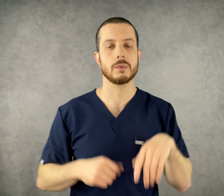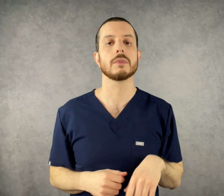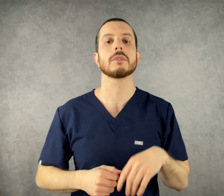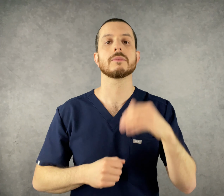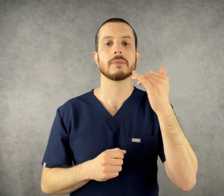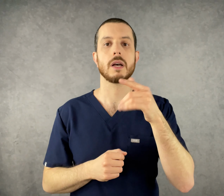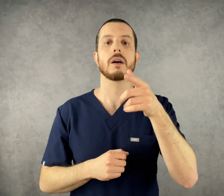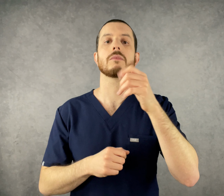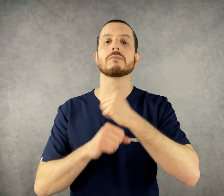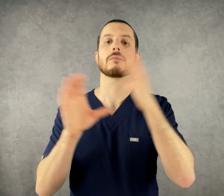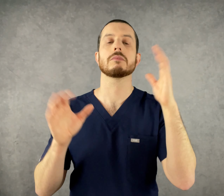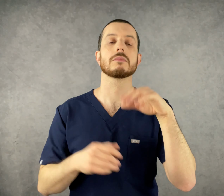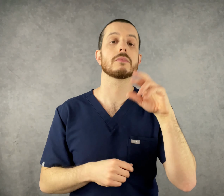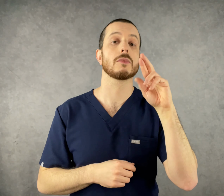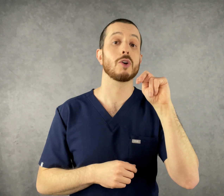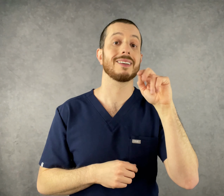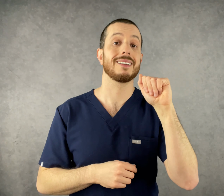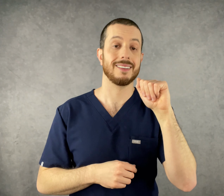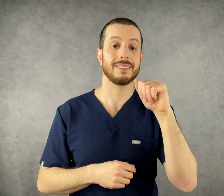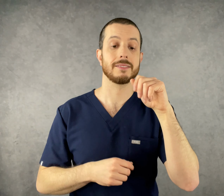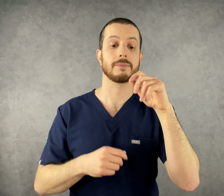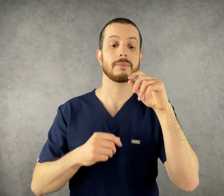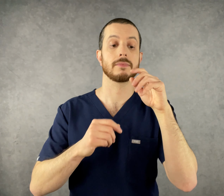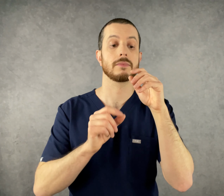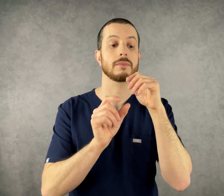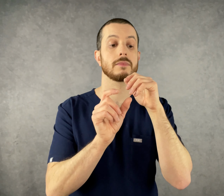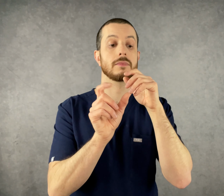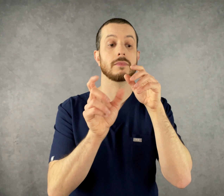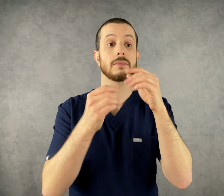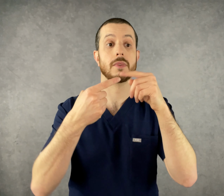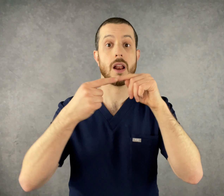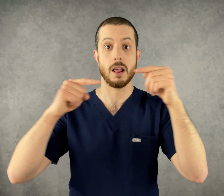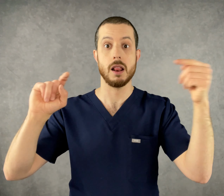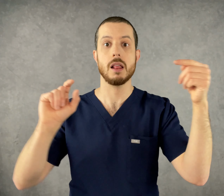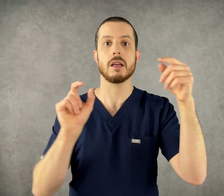Now if you imagine a long strand of RNA,